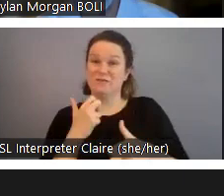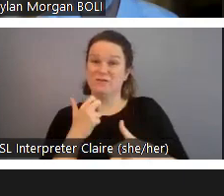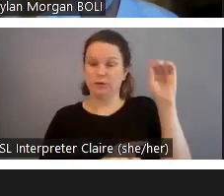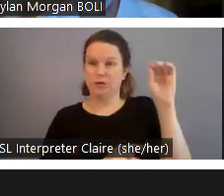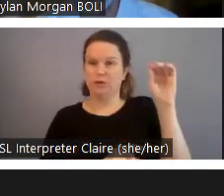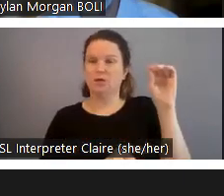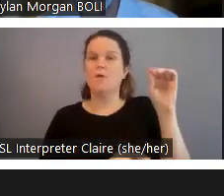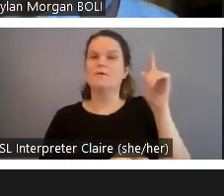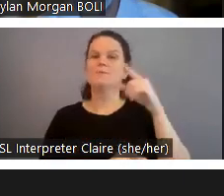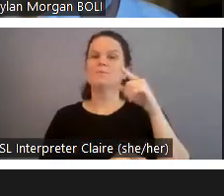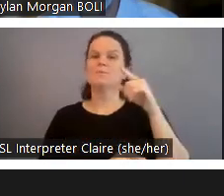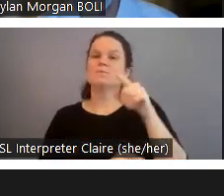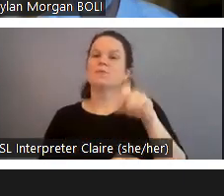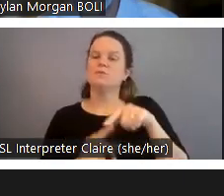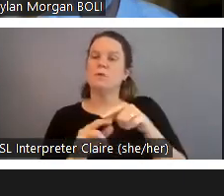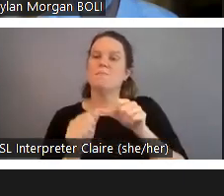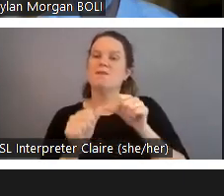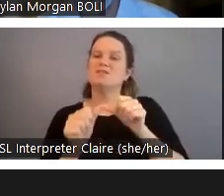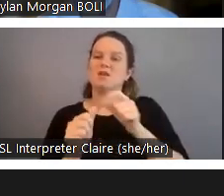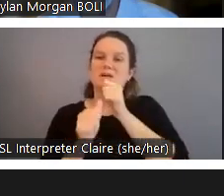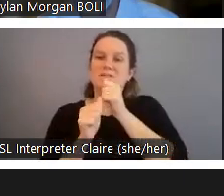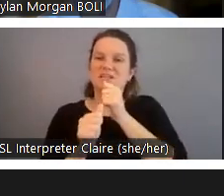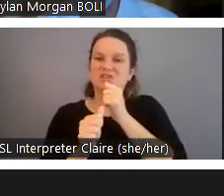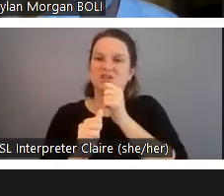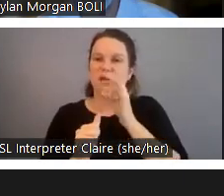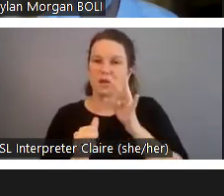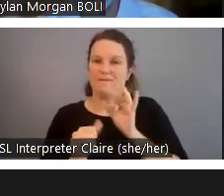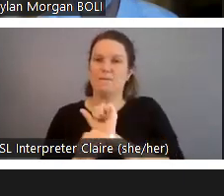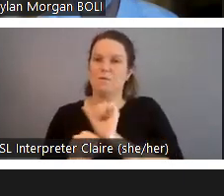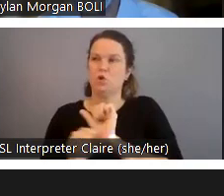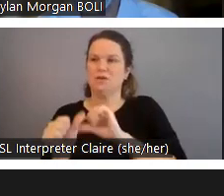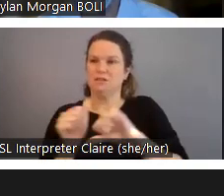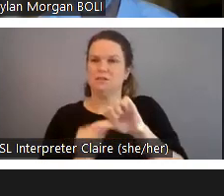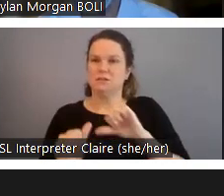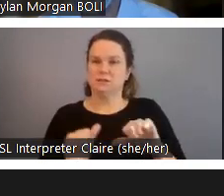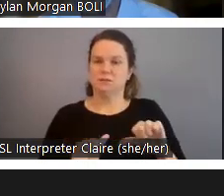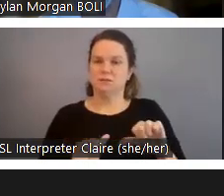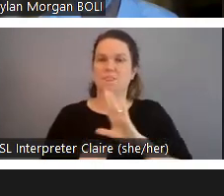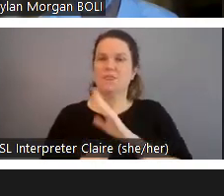also have to maintain the confidentiality of employees and